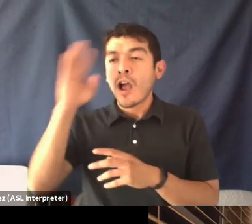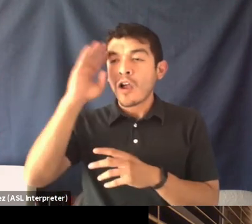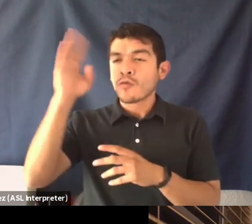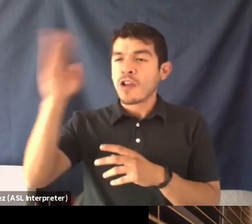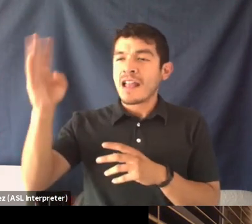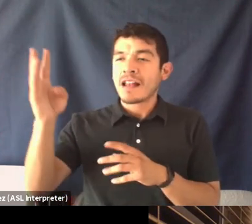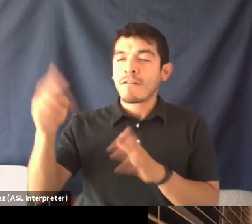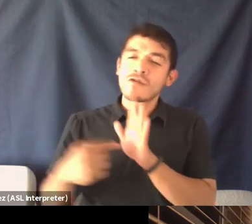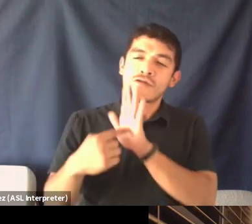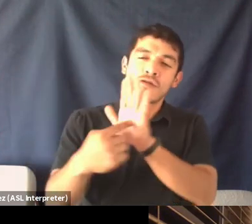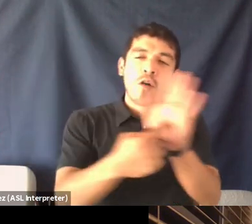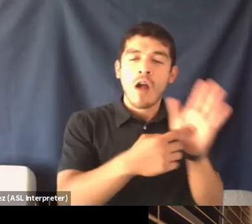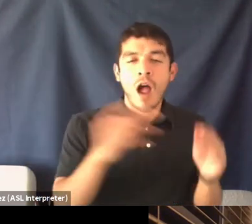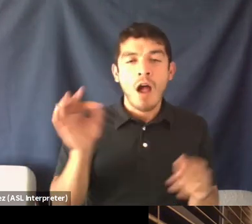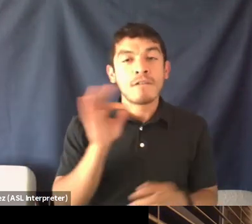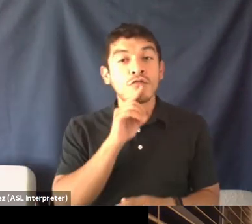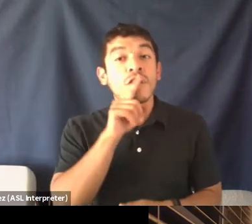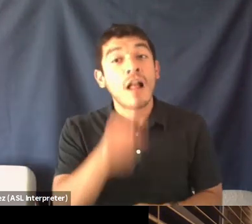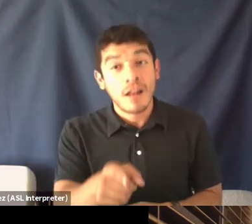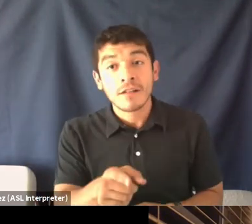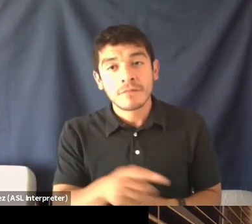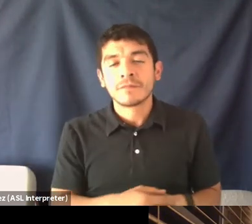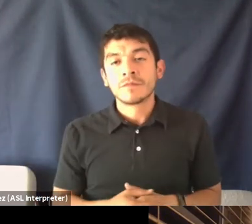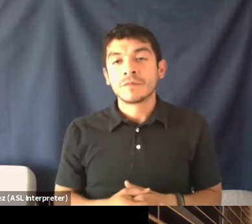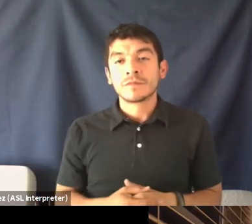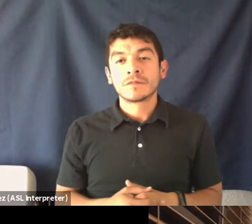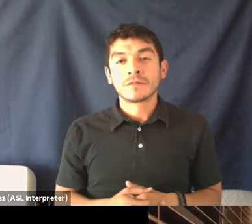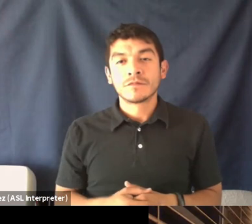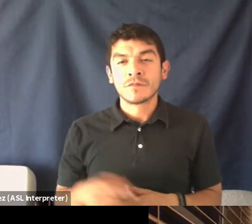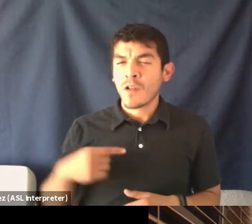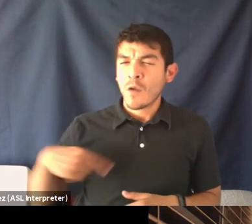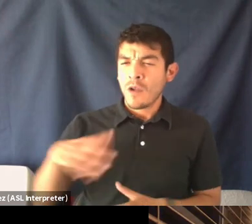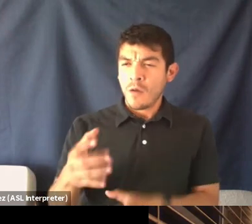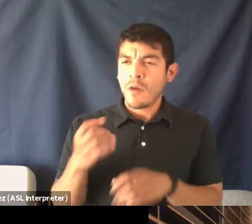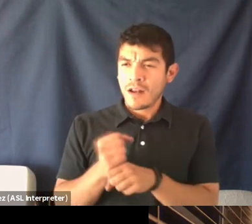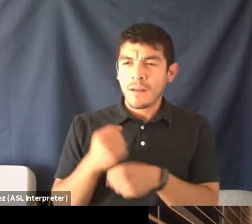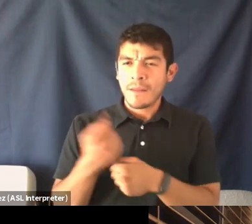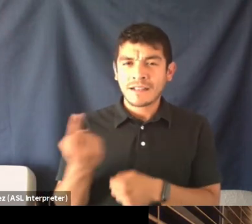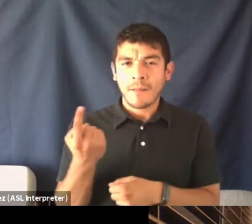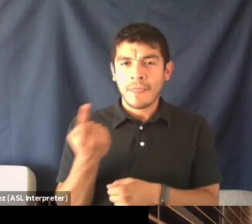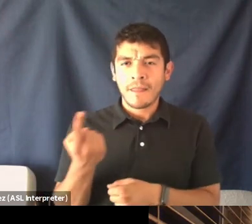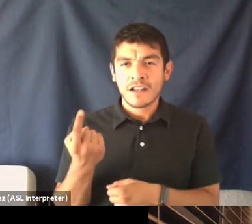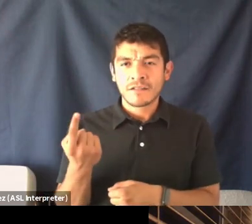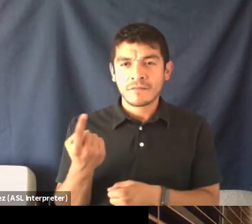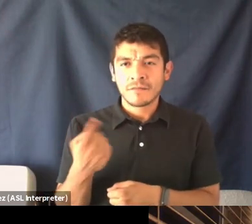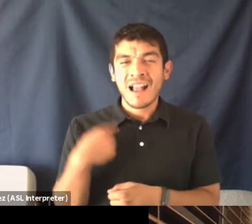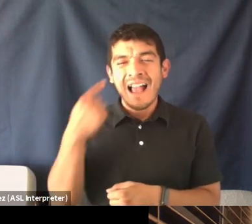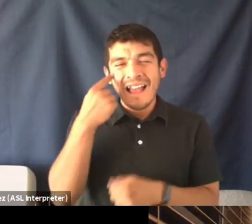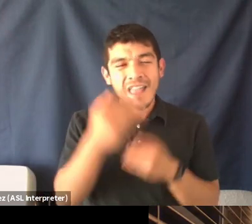And in our case, it was like, we wanted to make something. I think the closest thing that we were thinking about there was a photographer named Larry Sultan